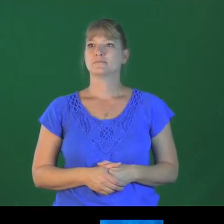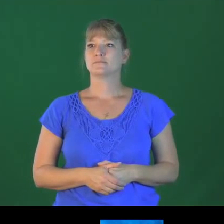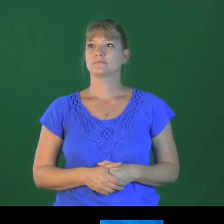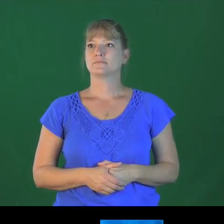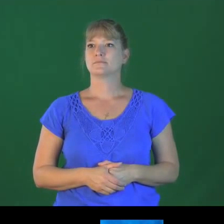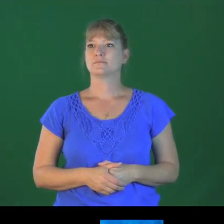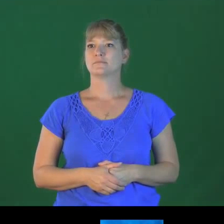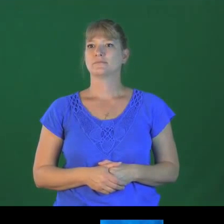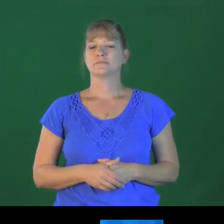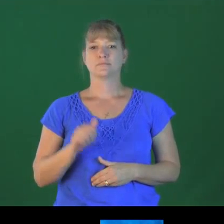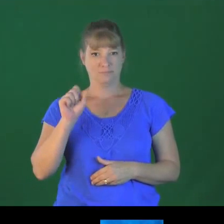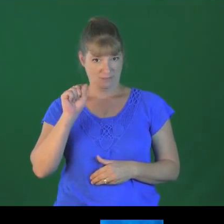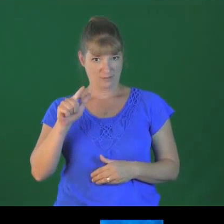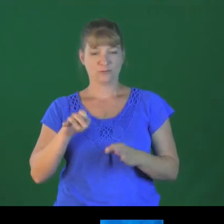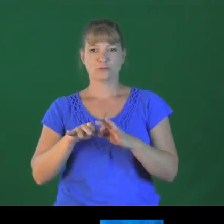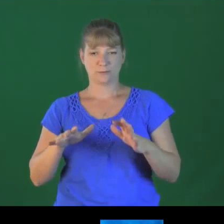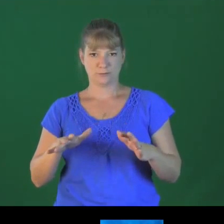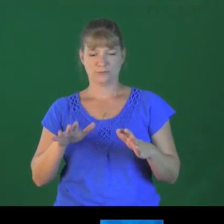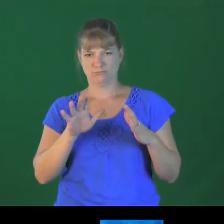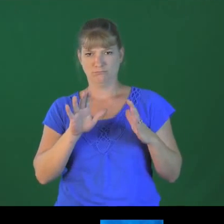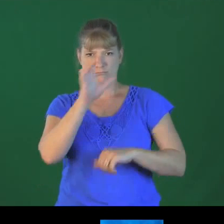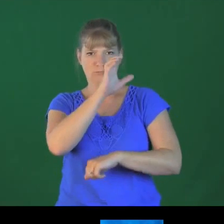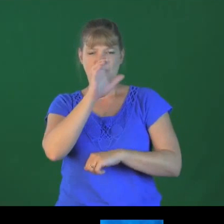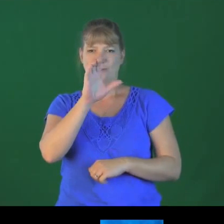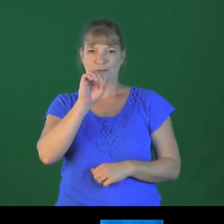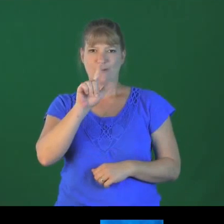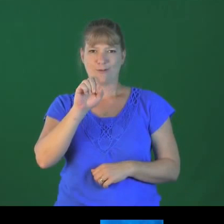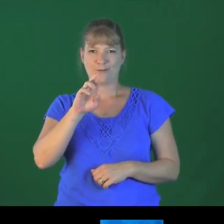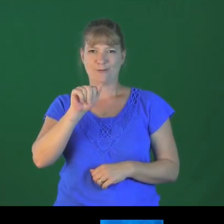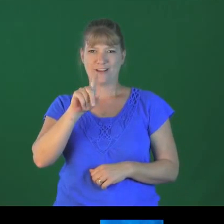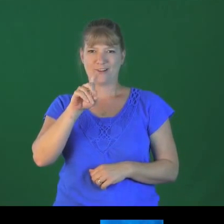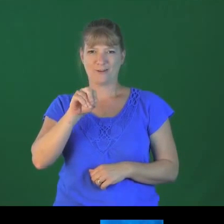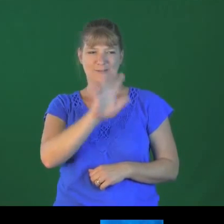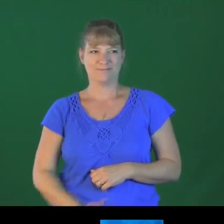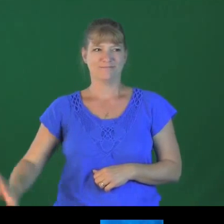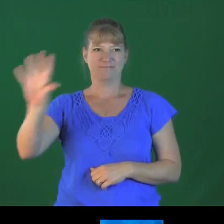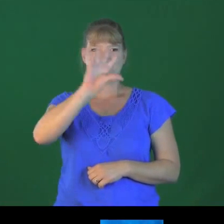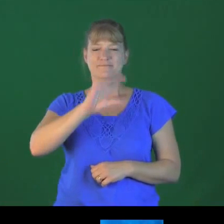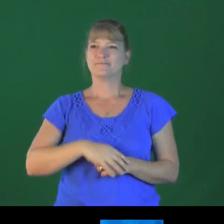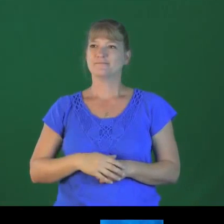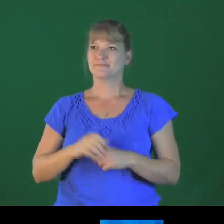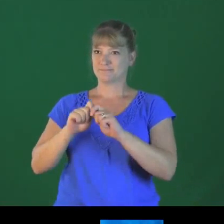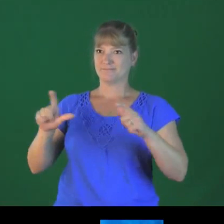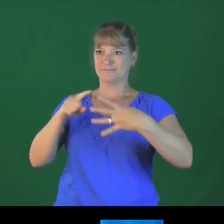There are ASL interpreters throughout Colorado. On your screen you've got four examples of them,